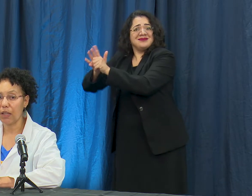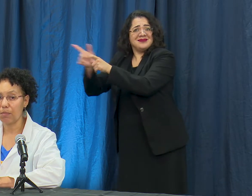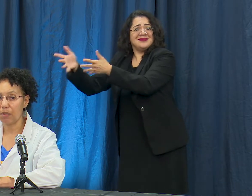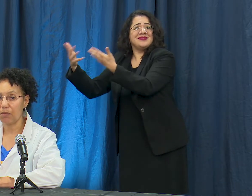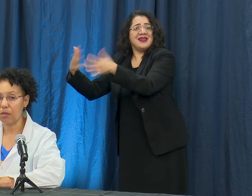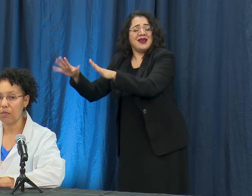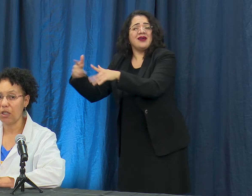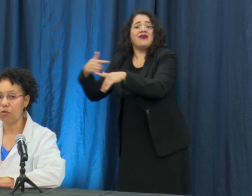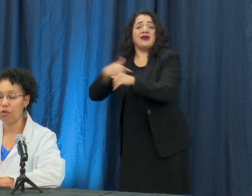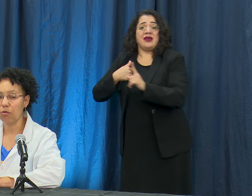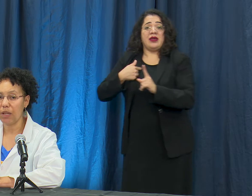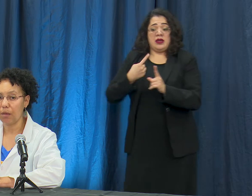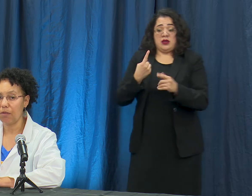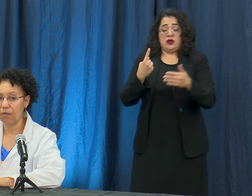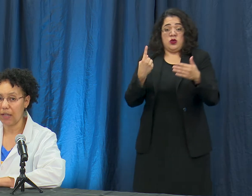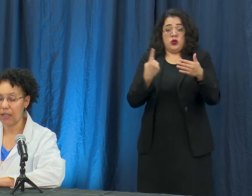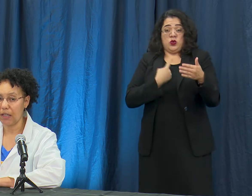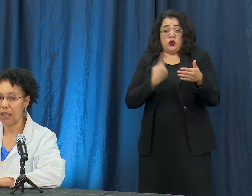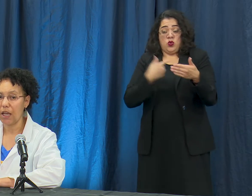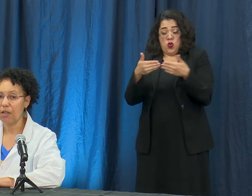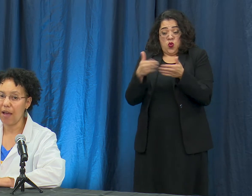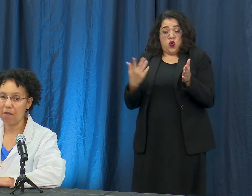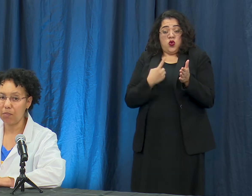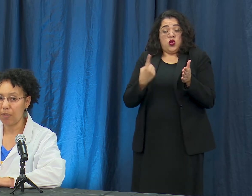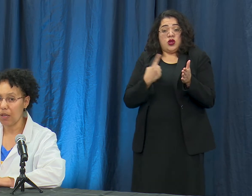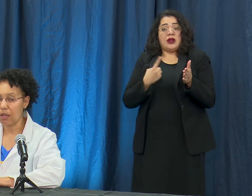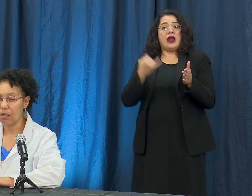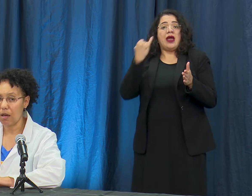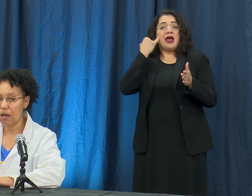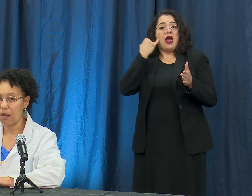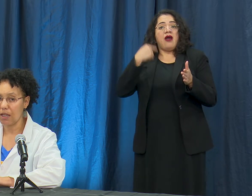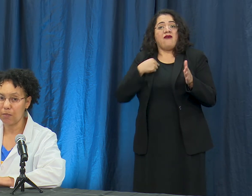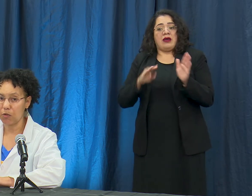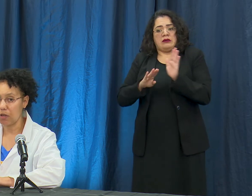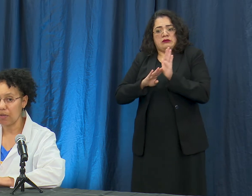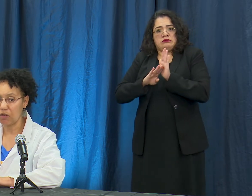symptoms and you do become infected you haven't been exposing a bunch of